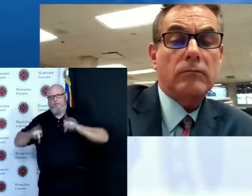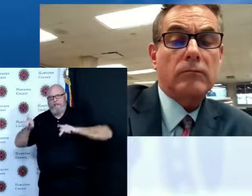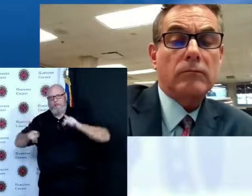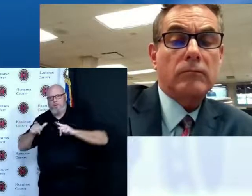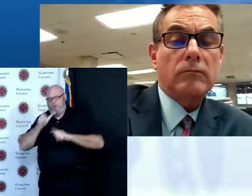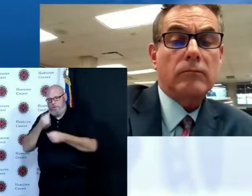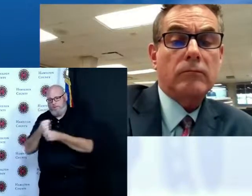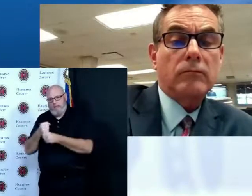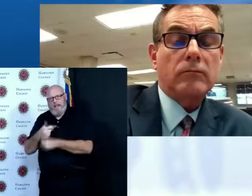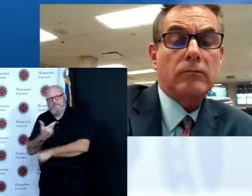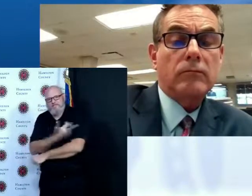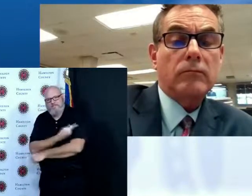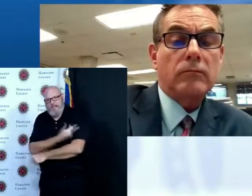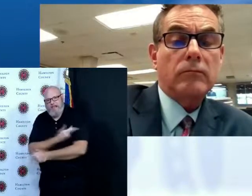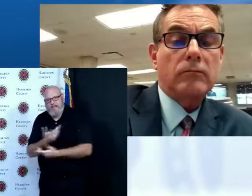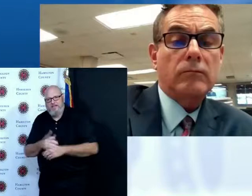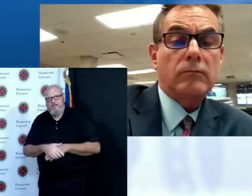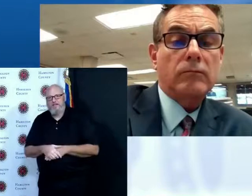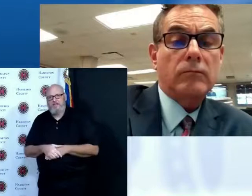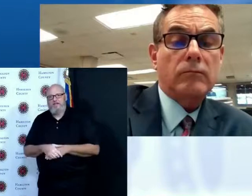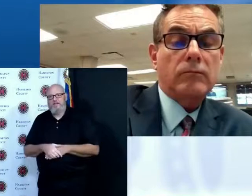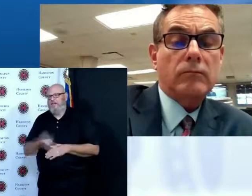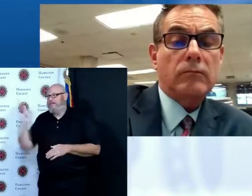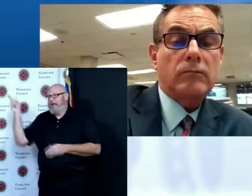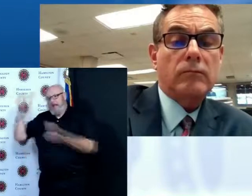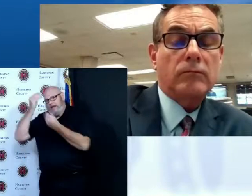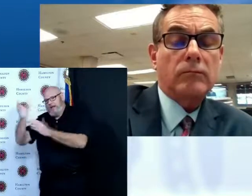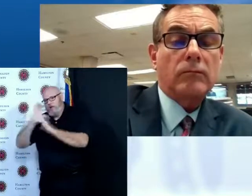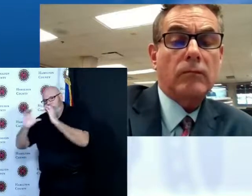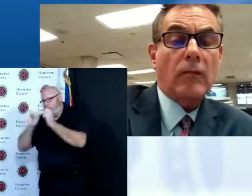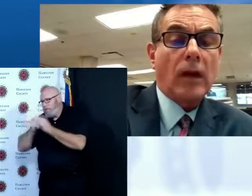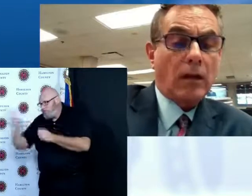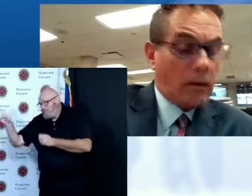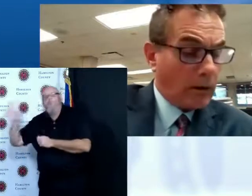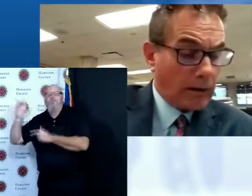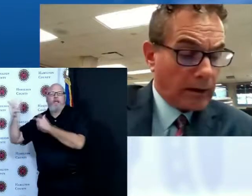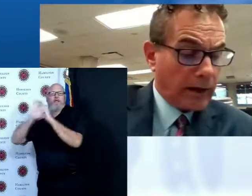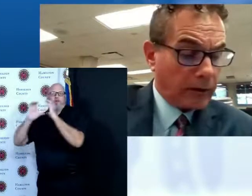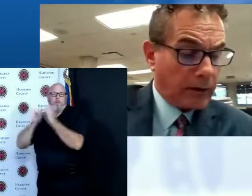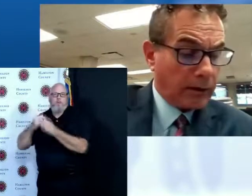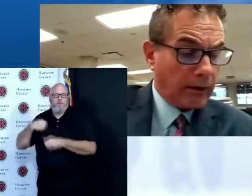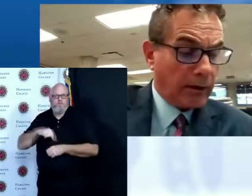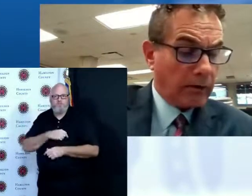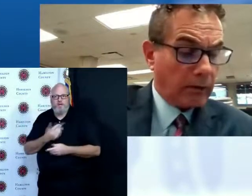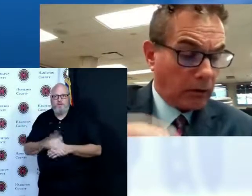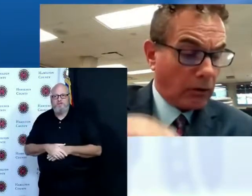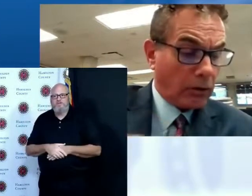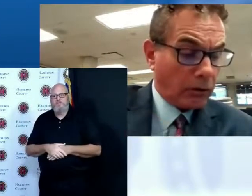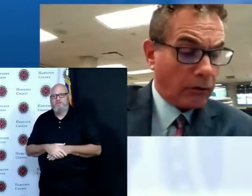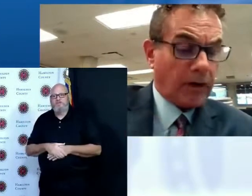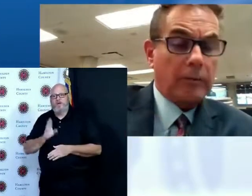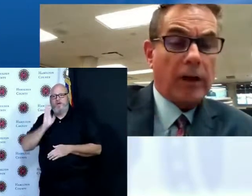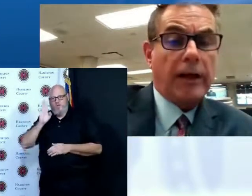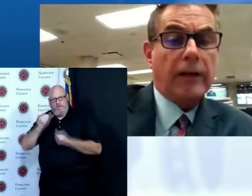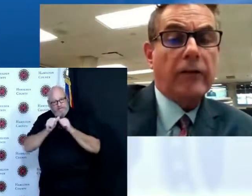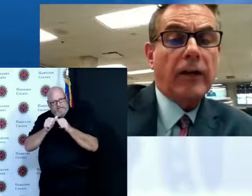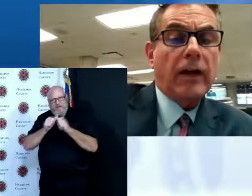is advocated for the city and will continue to do that and then lastly then along those same lines